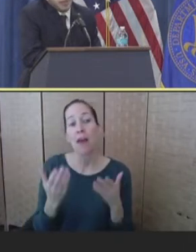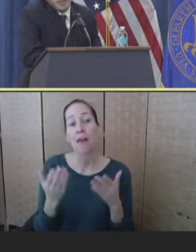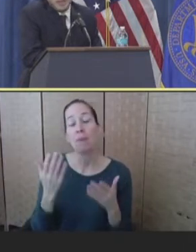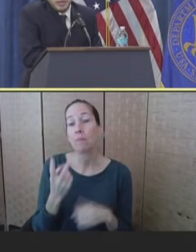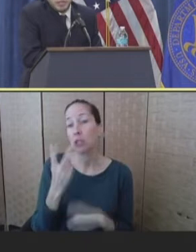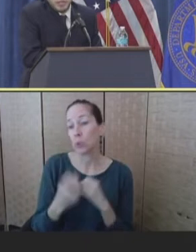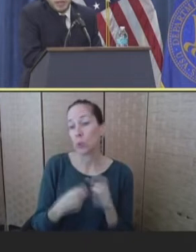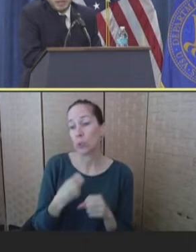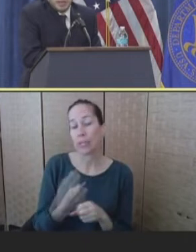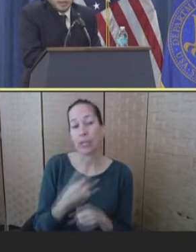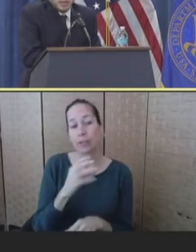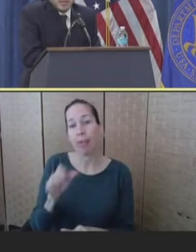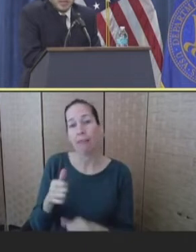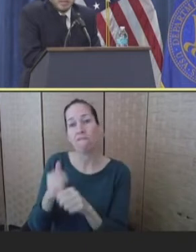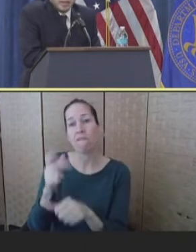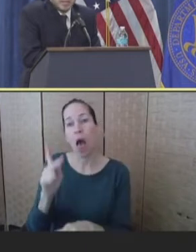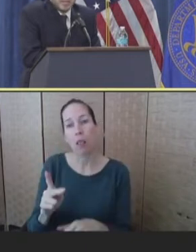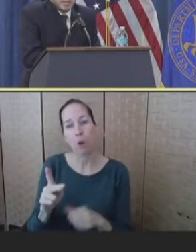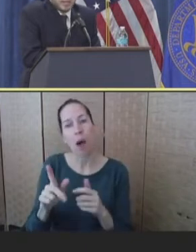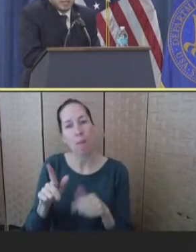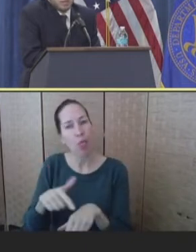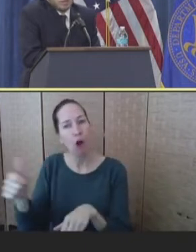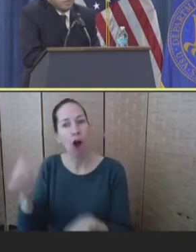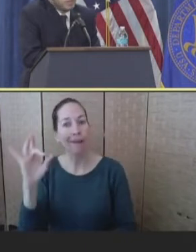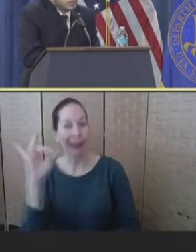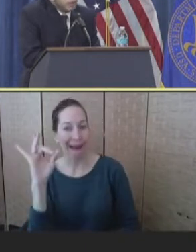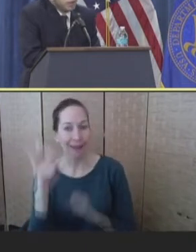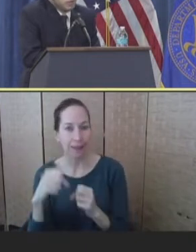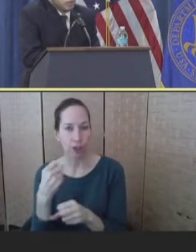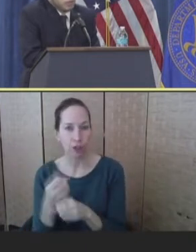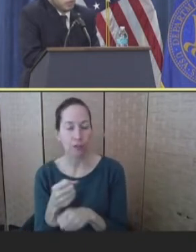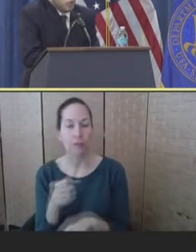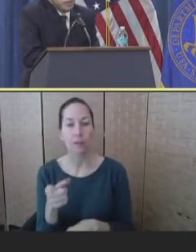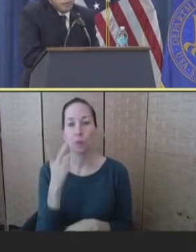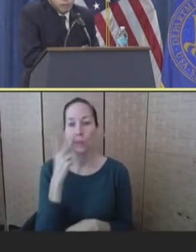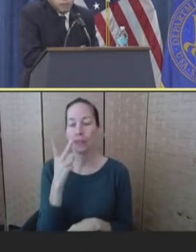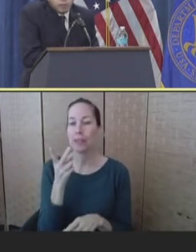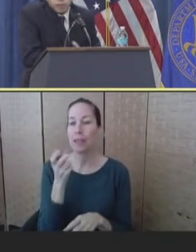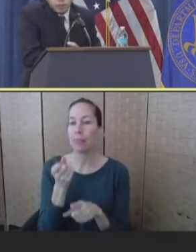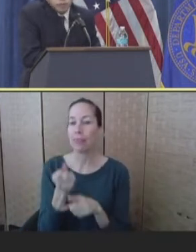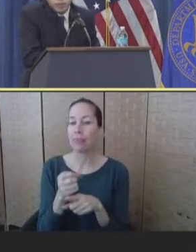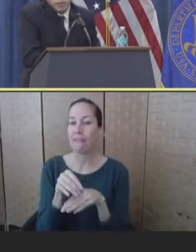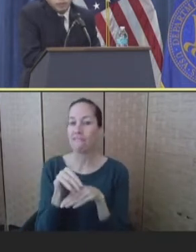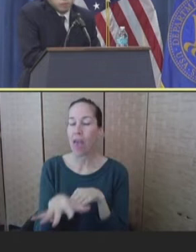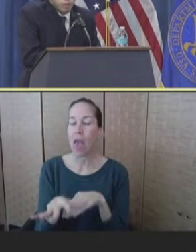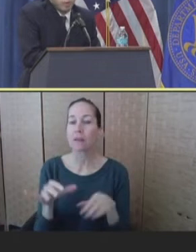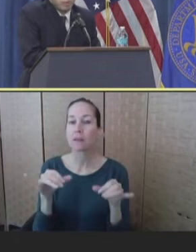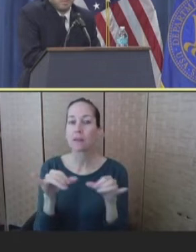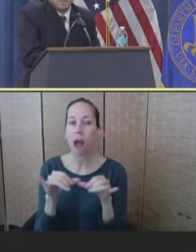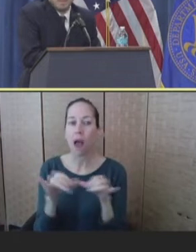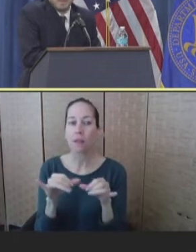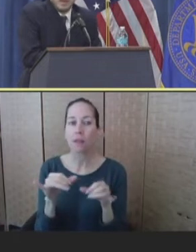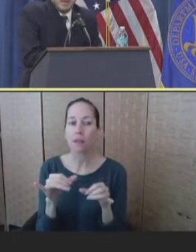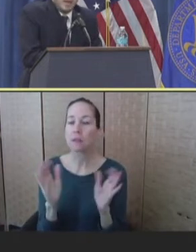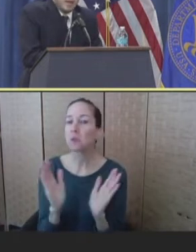And you'll see again that the effect sizes although a little bit smaller are still quite, you know, remarkable.